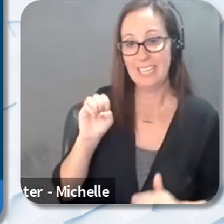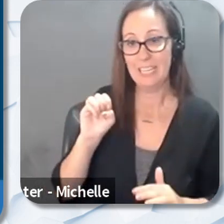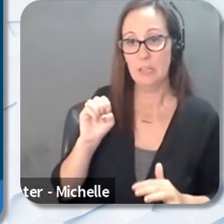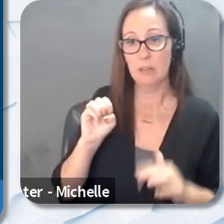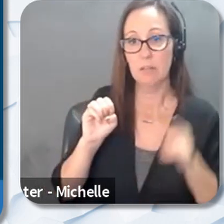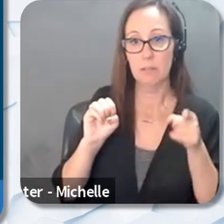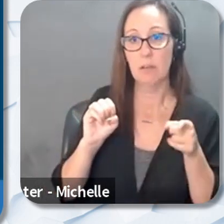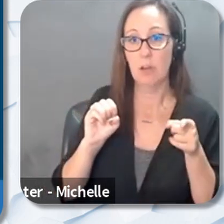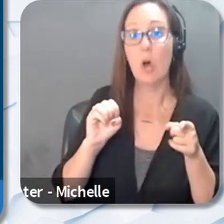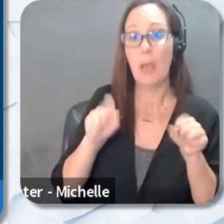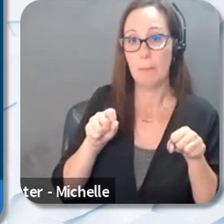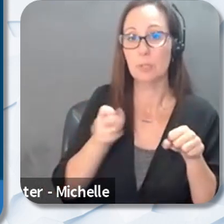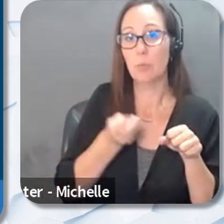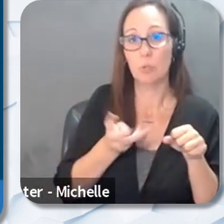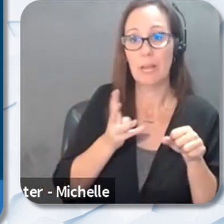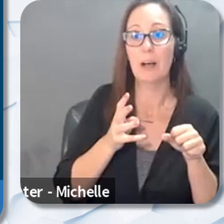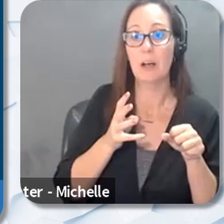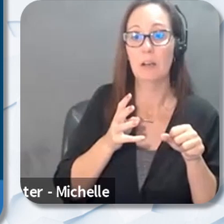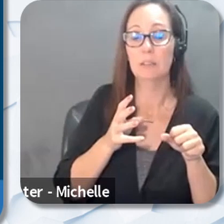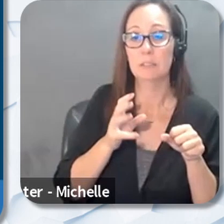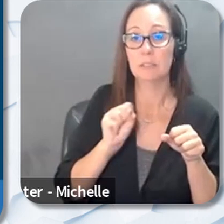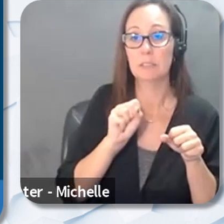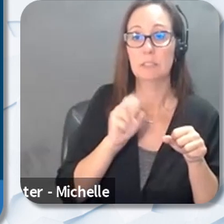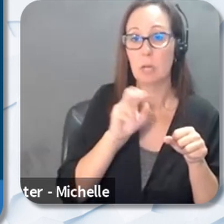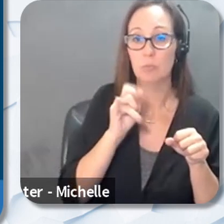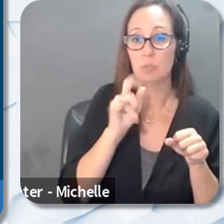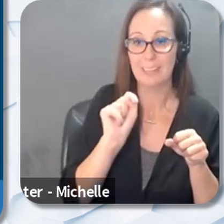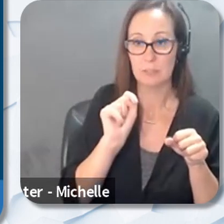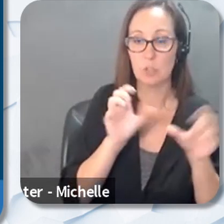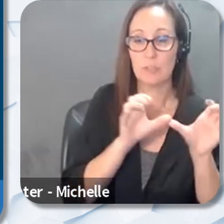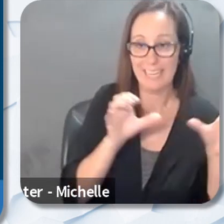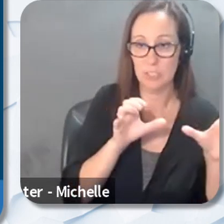credential because they're teaching alongside of multiple subject credential as a supervisor.